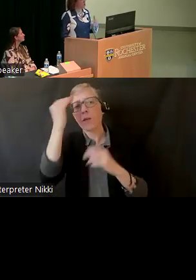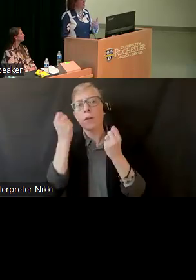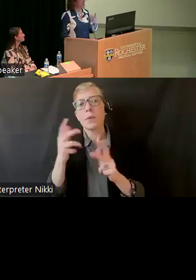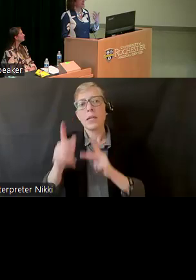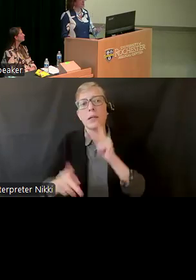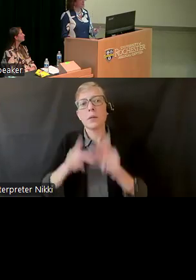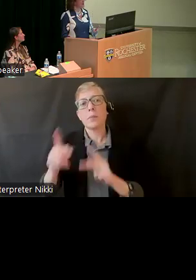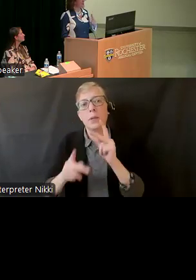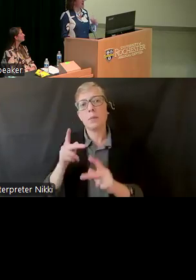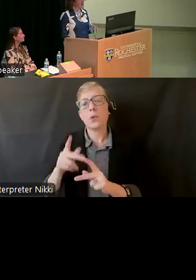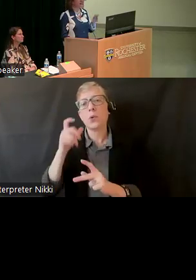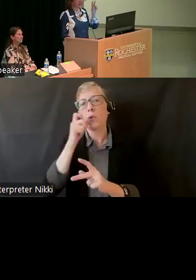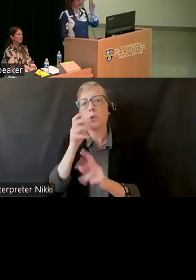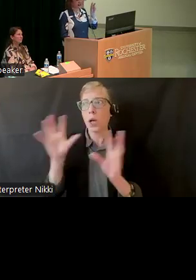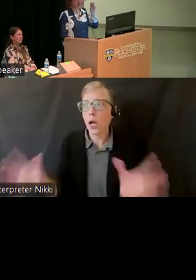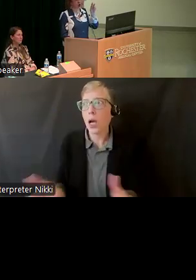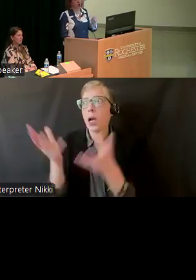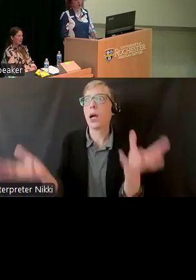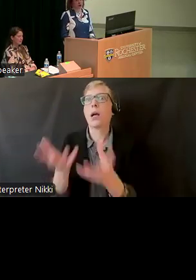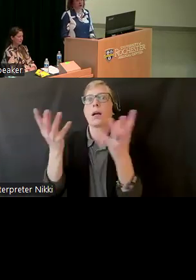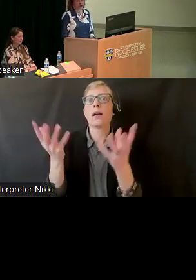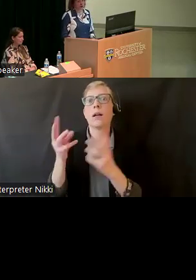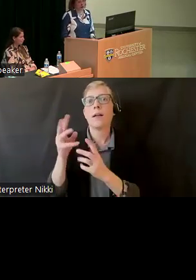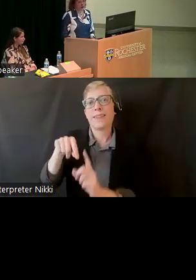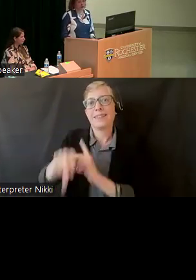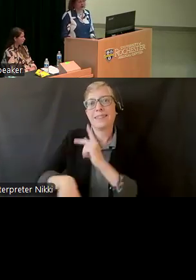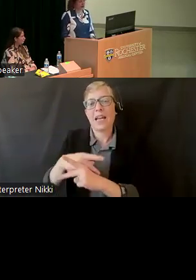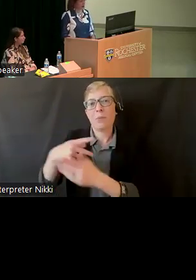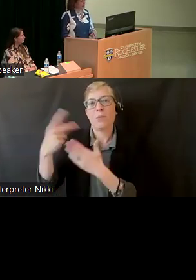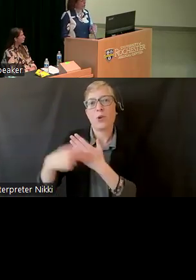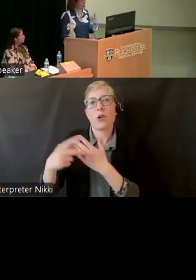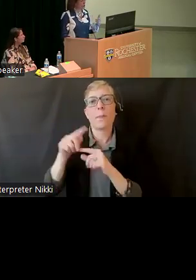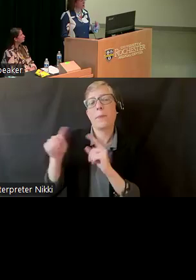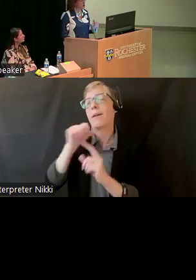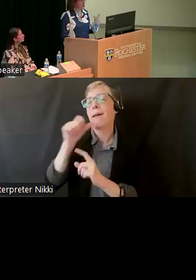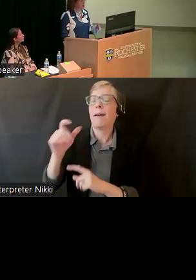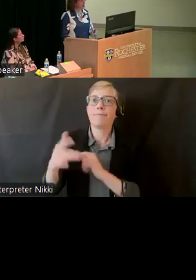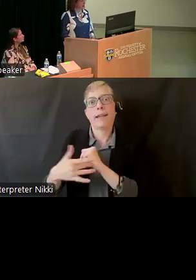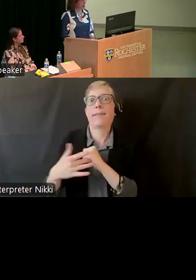wellness initiatives that aren't technically wellu champions one of the questions that I